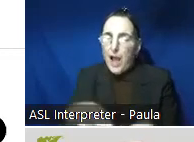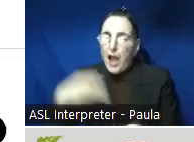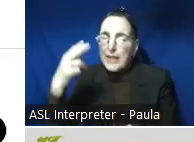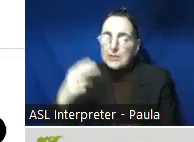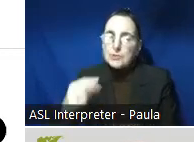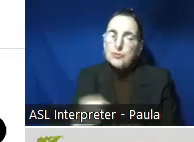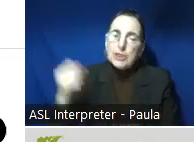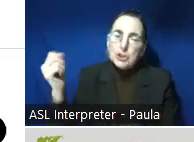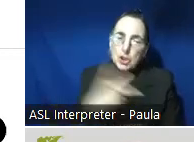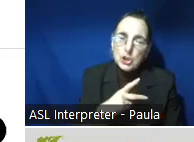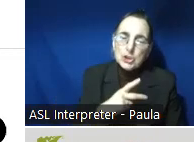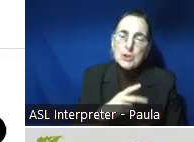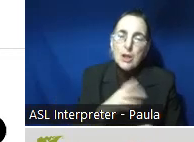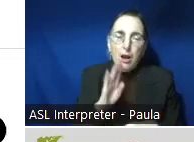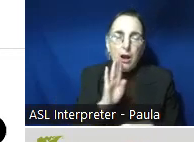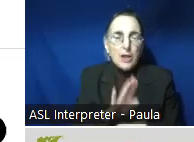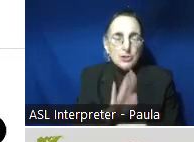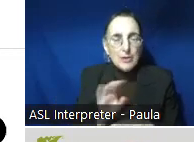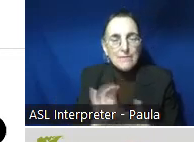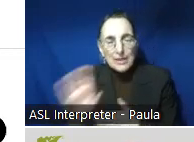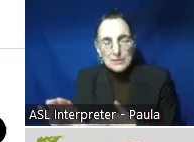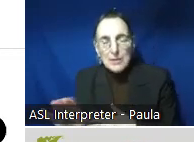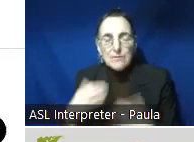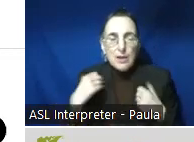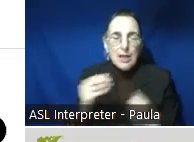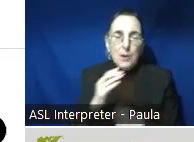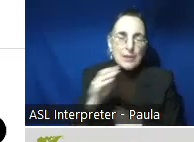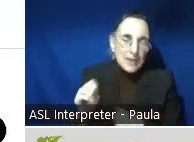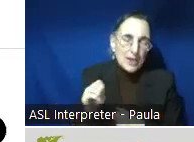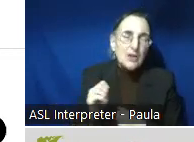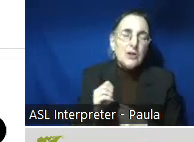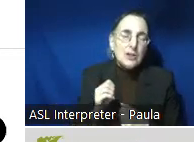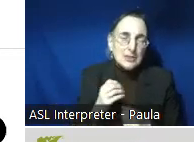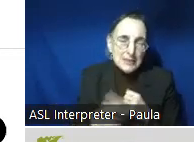to do with the quality of life so that people can age with dignity and health.